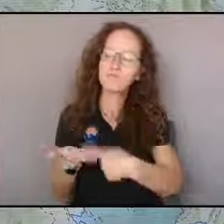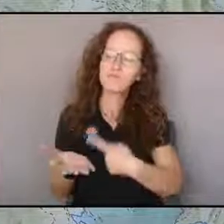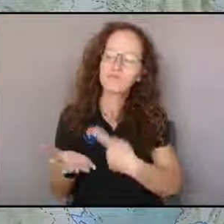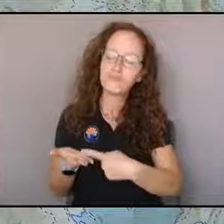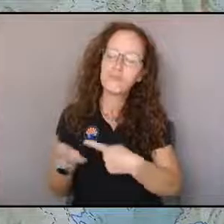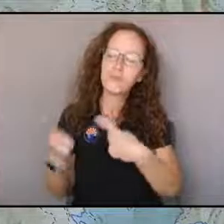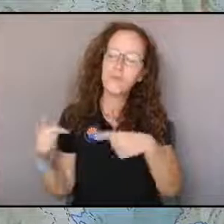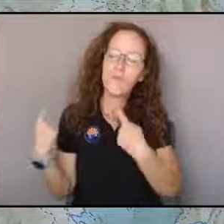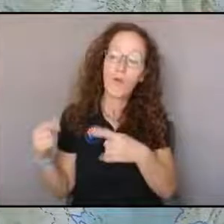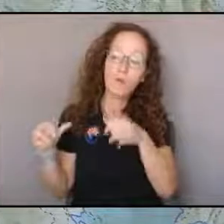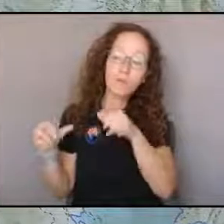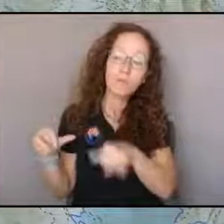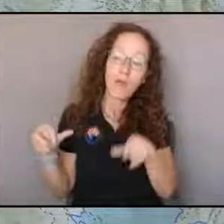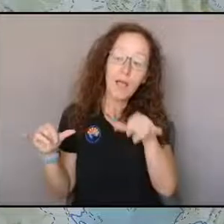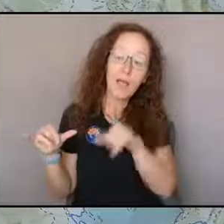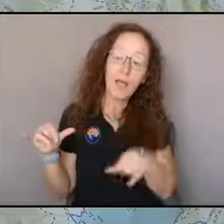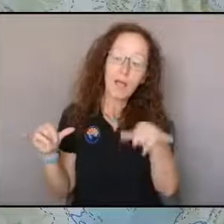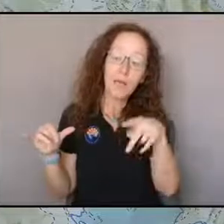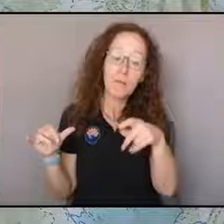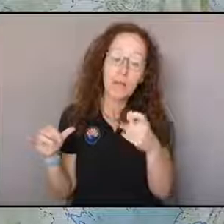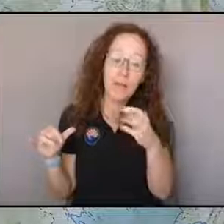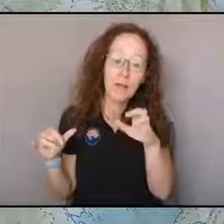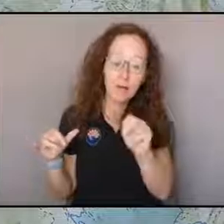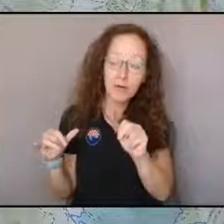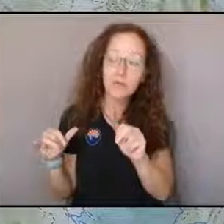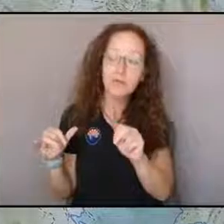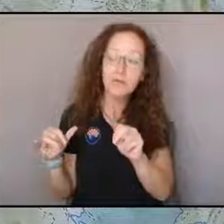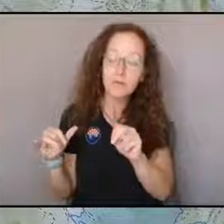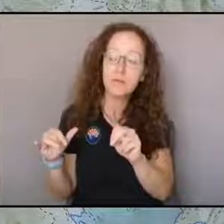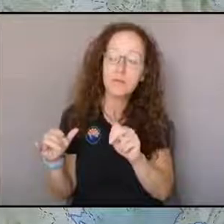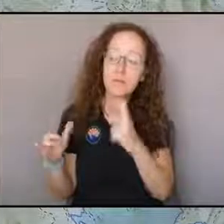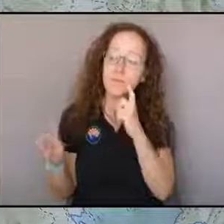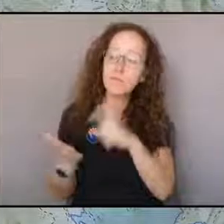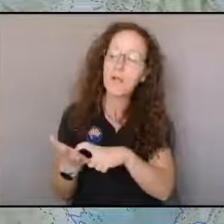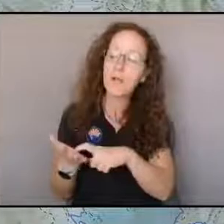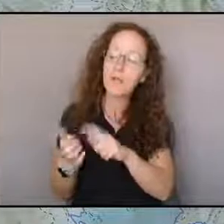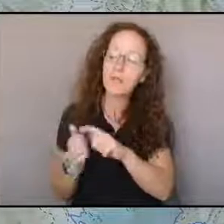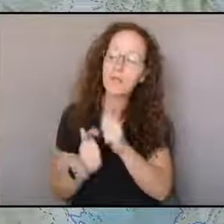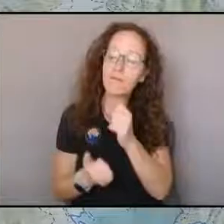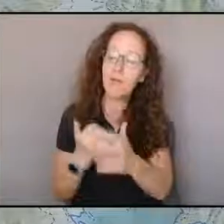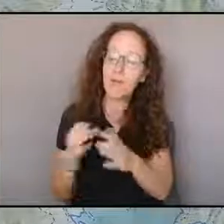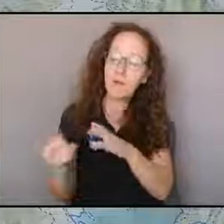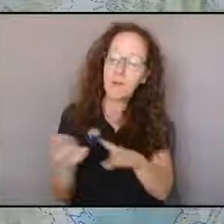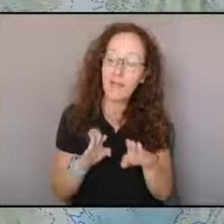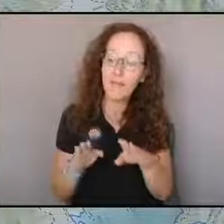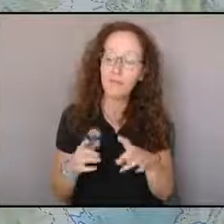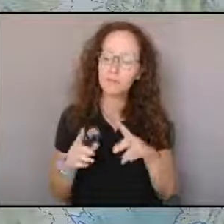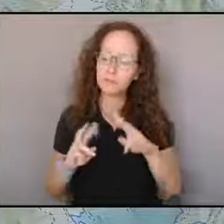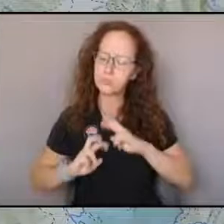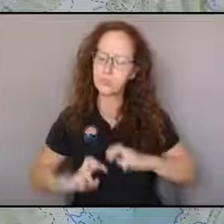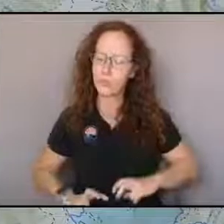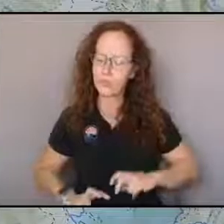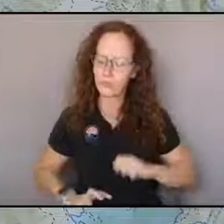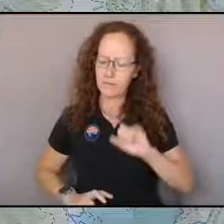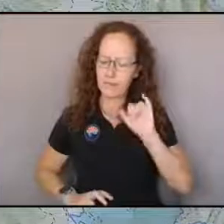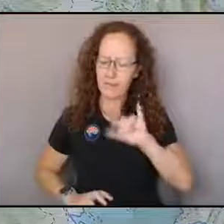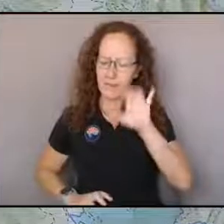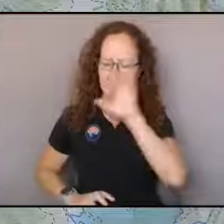BEHAVIOR GOES IN DIFFERENT AREAS AND WE QUESTION OUR ASSUMPTIONS ABOUT THE PATTERNS AND WHETHER THEY'D STILL BE VALID RIGHT NOW.